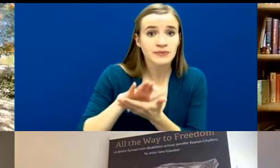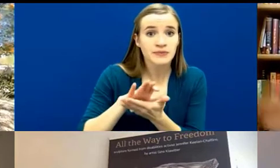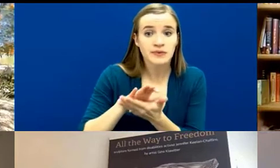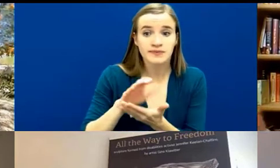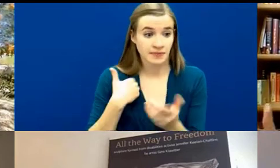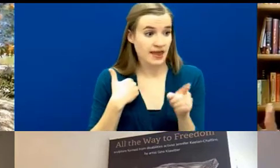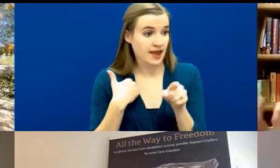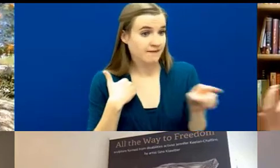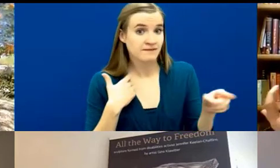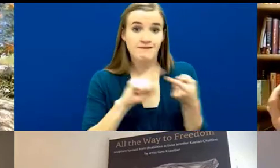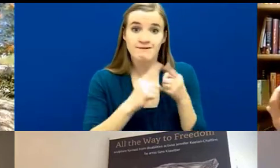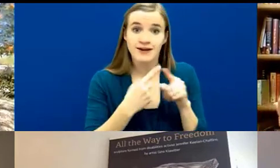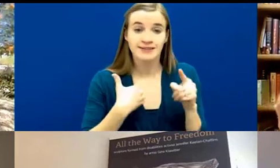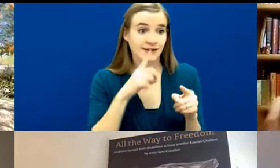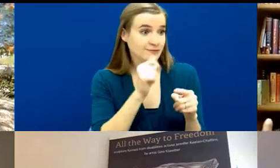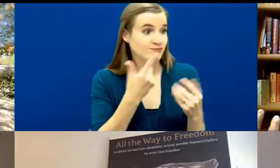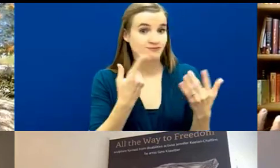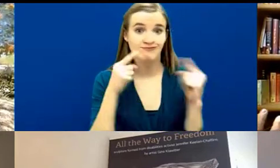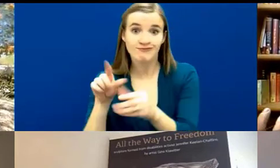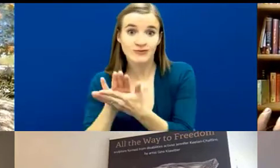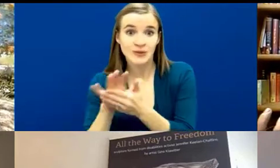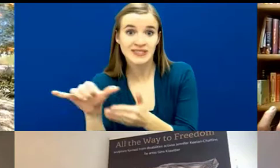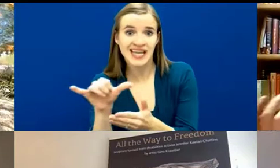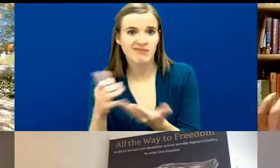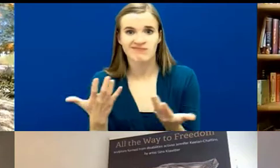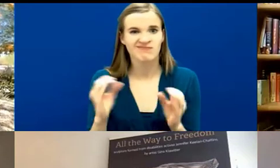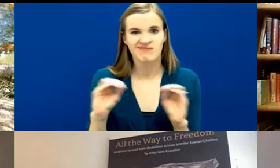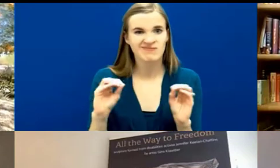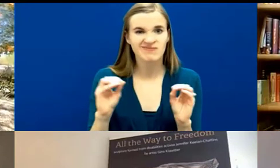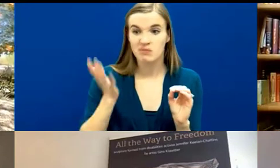children went to school with other children with disabilities. I watched